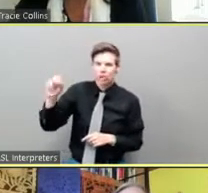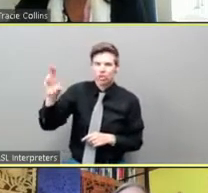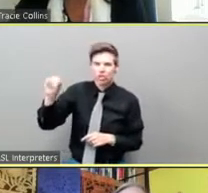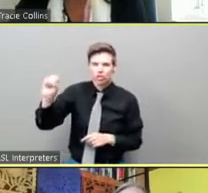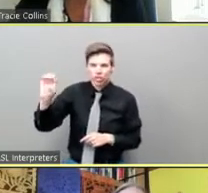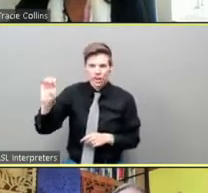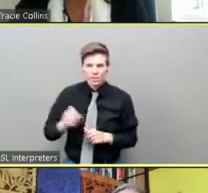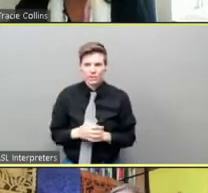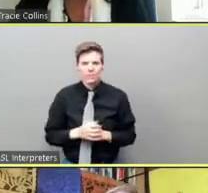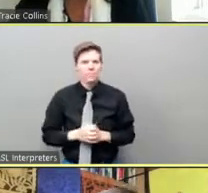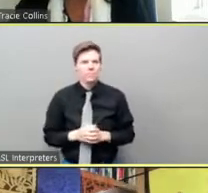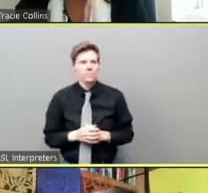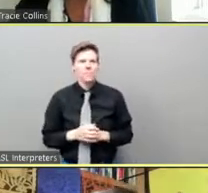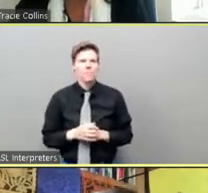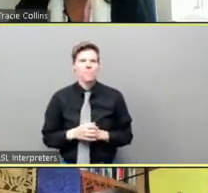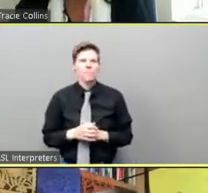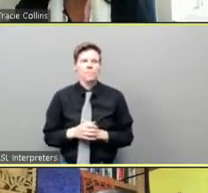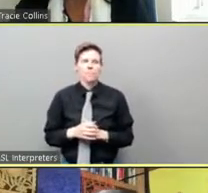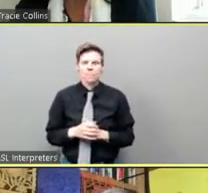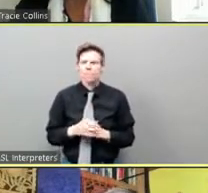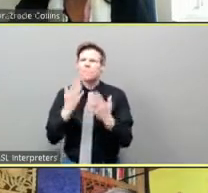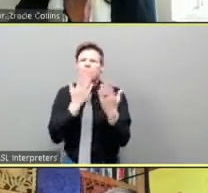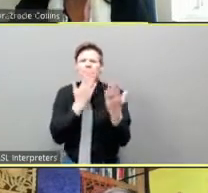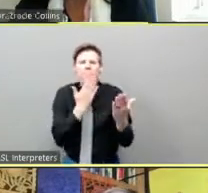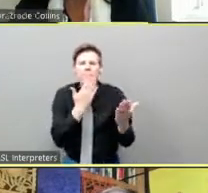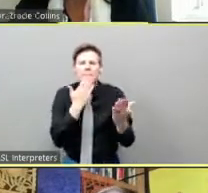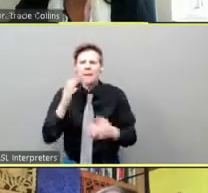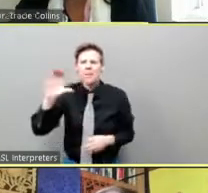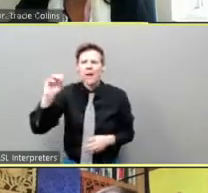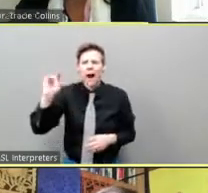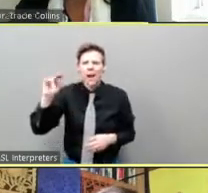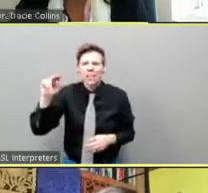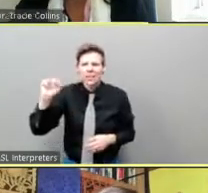Thank you very much Tracy. Uh I actually look forward to these press